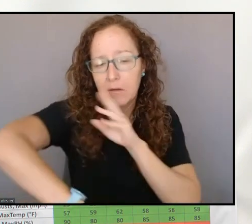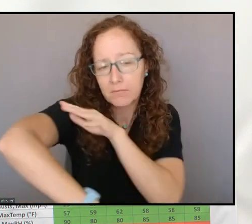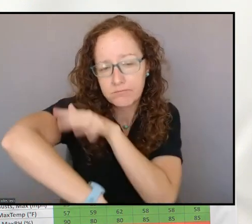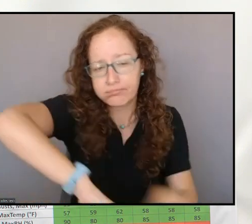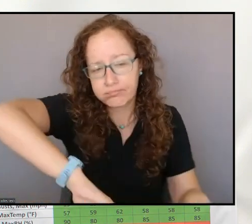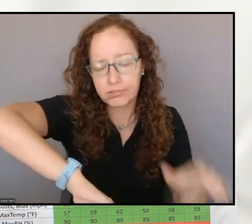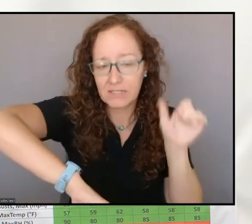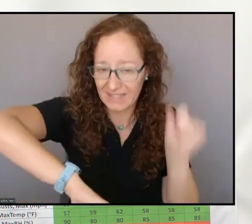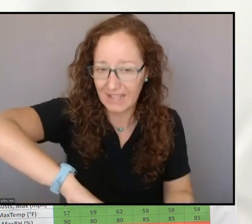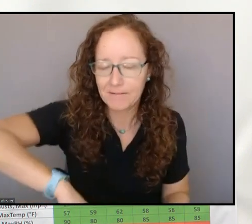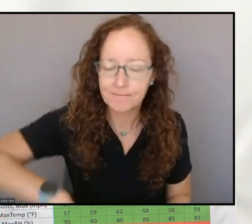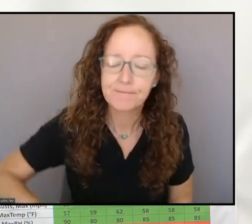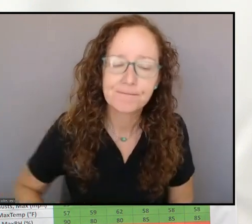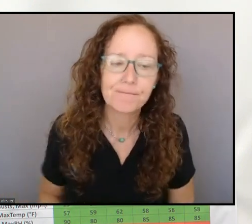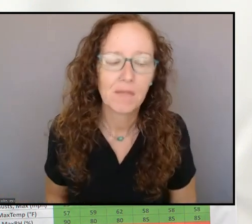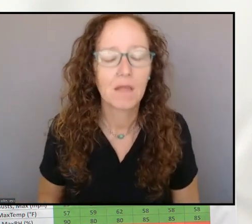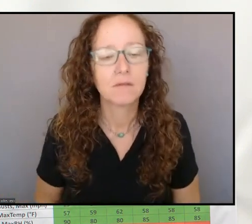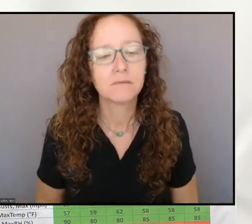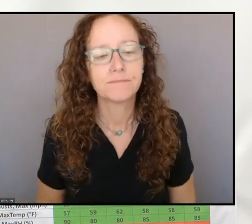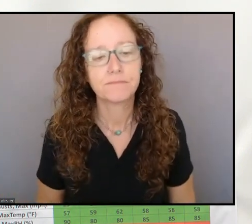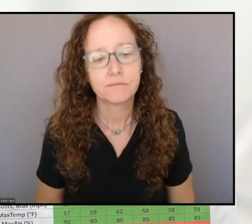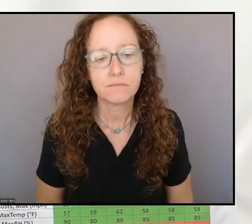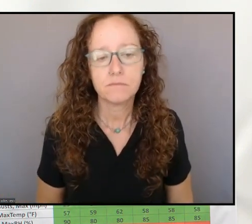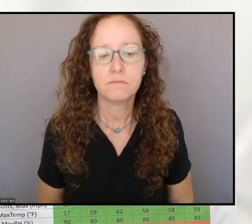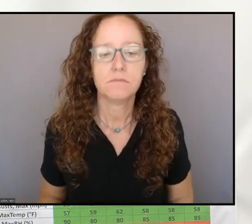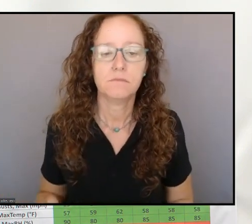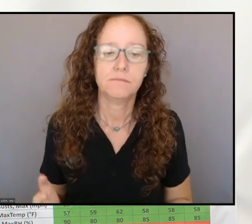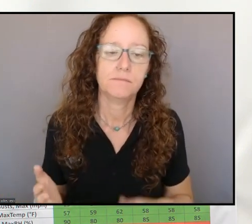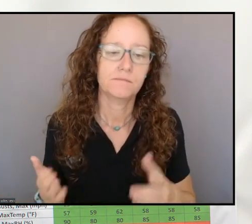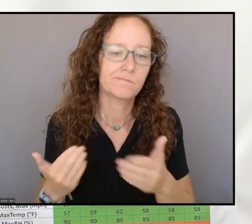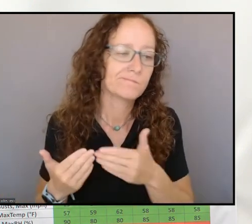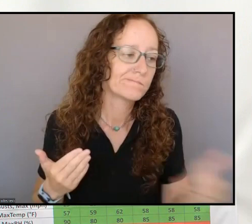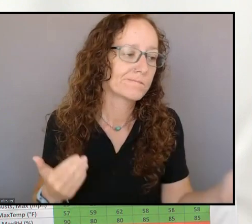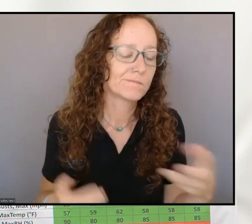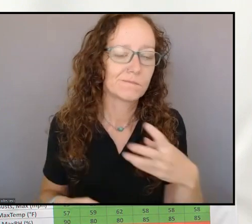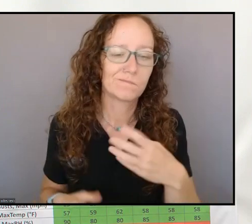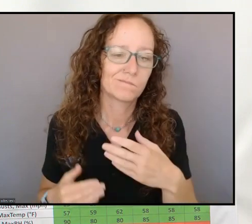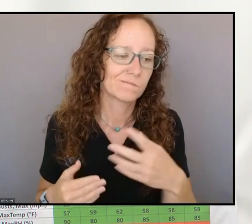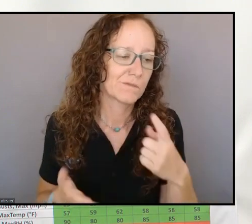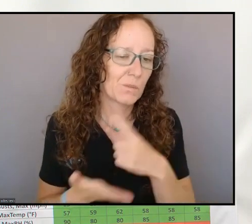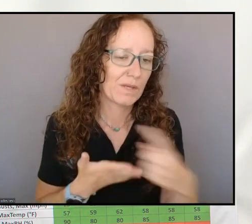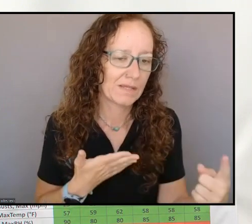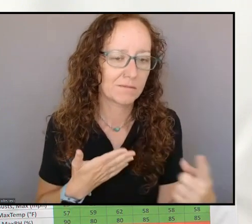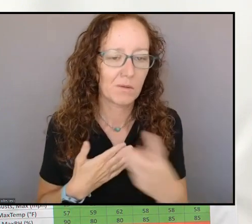real quickly as we go into the rest of the days here: Wednesday is kind of the driest day it looks like. Um then we